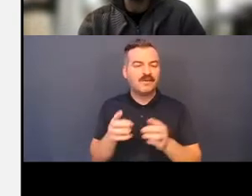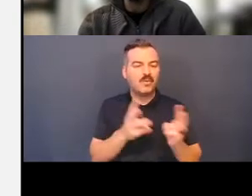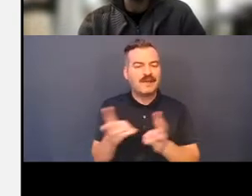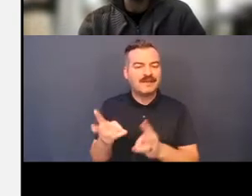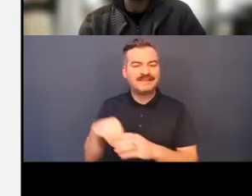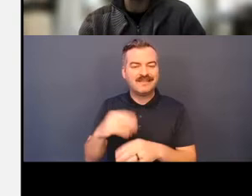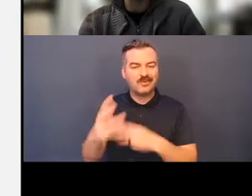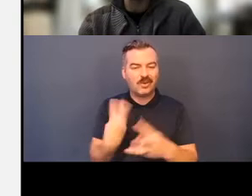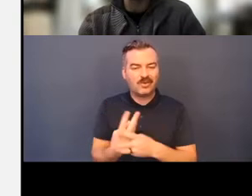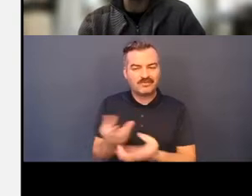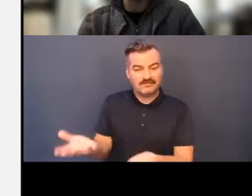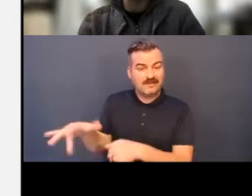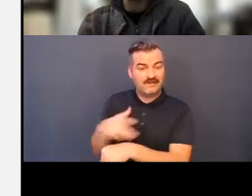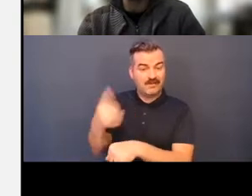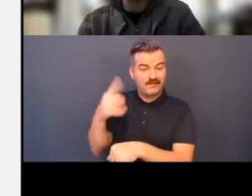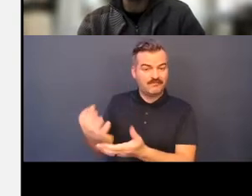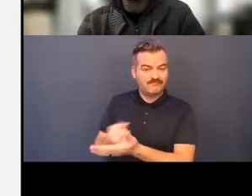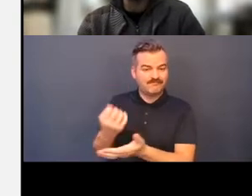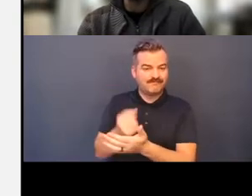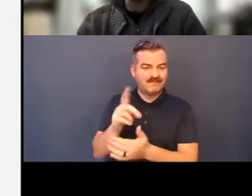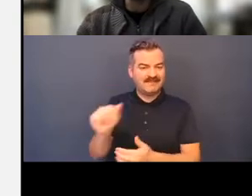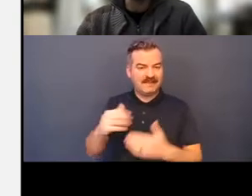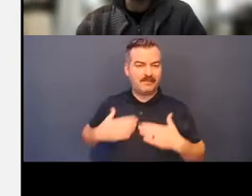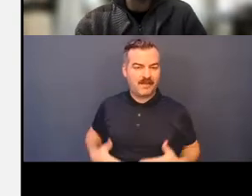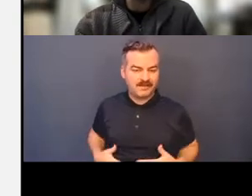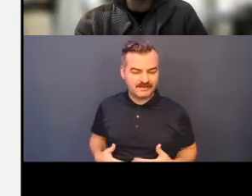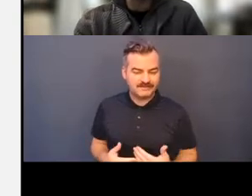made available for disabled bodies and 15:35:17 among these cultural objects, we